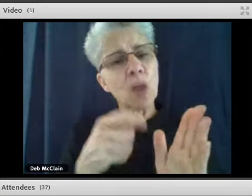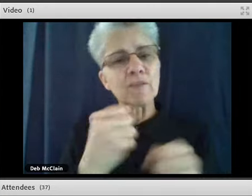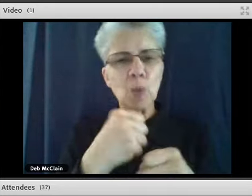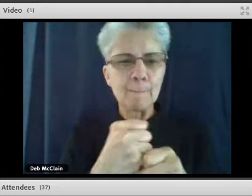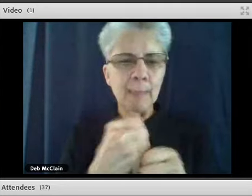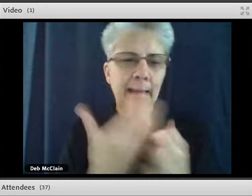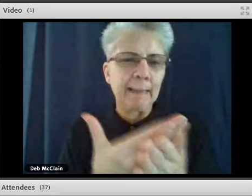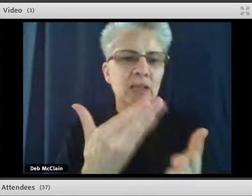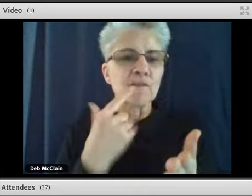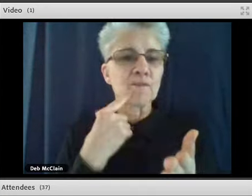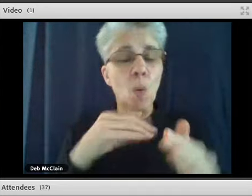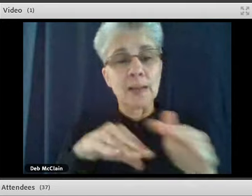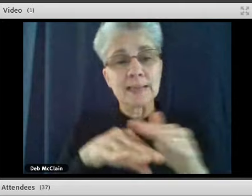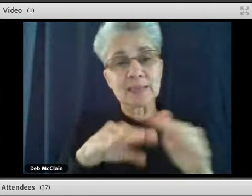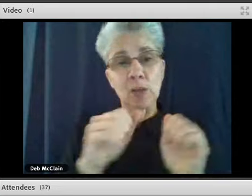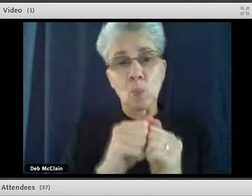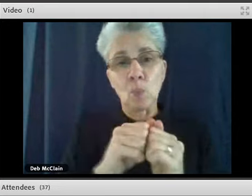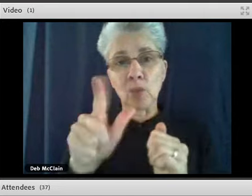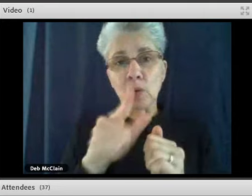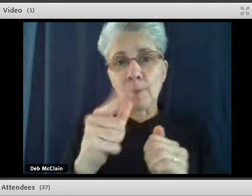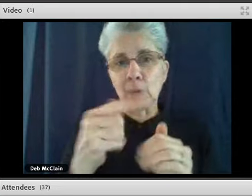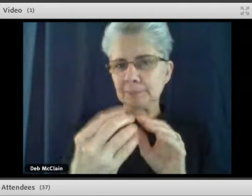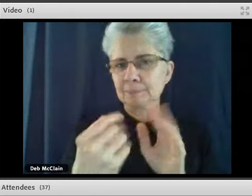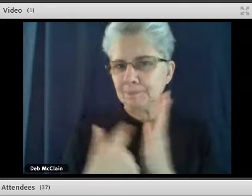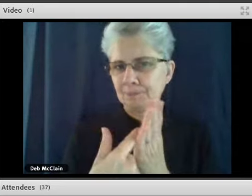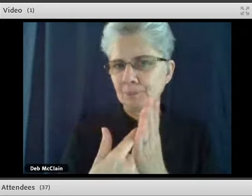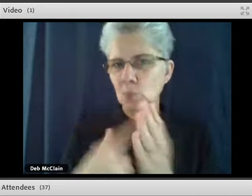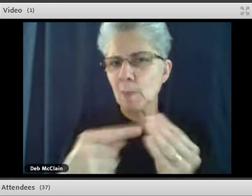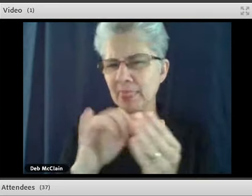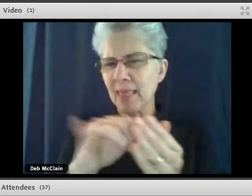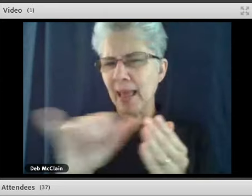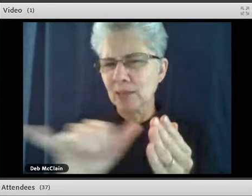the case for accessibility with your library. We'll talk a little bit about that.